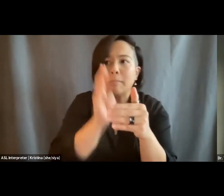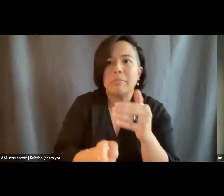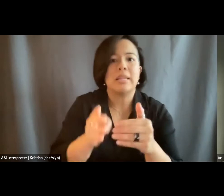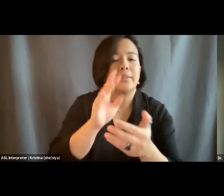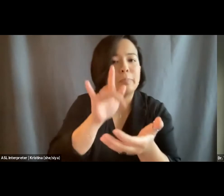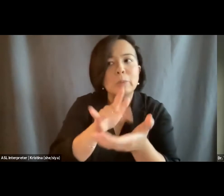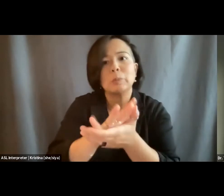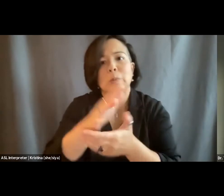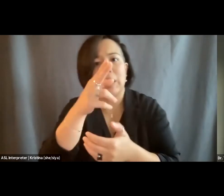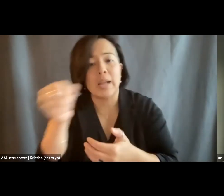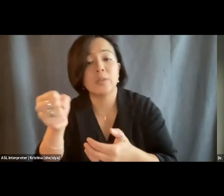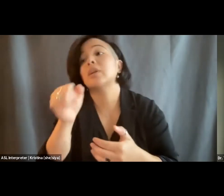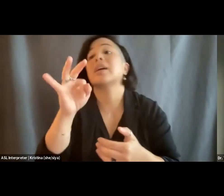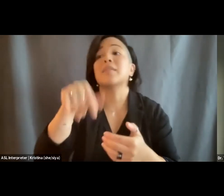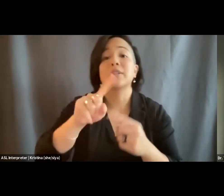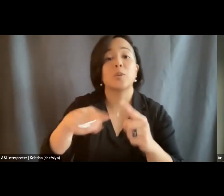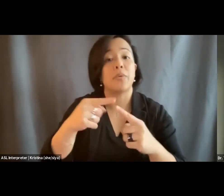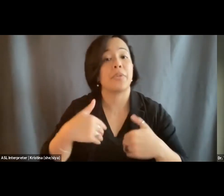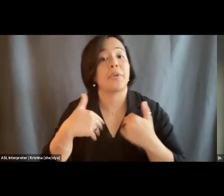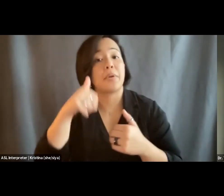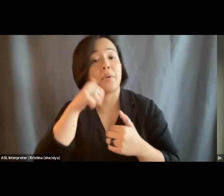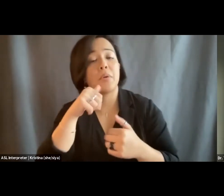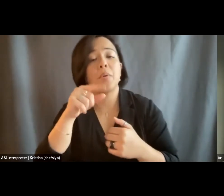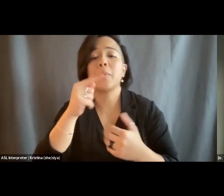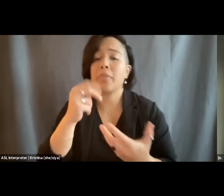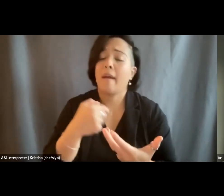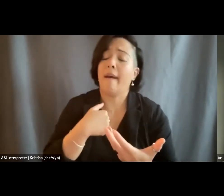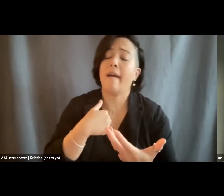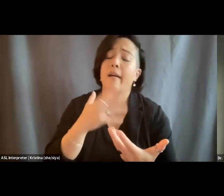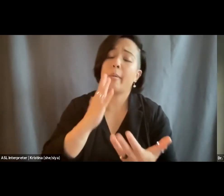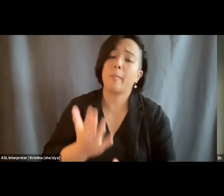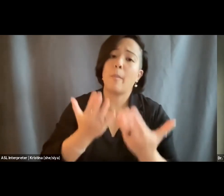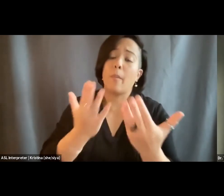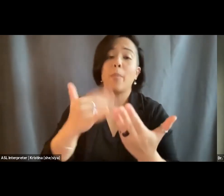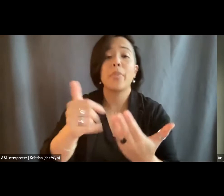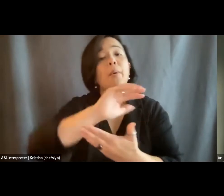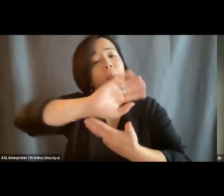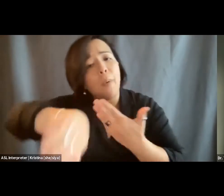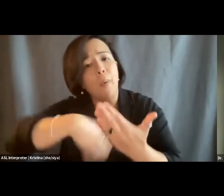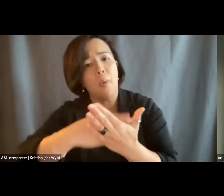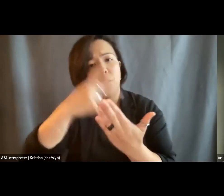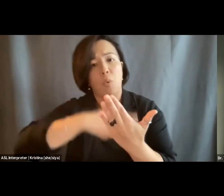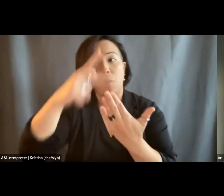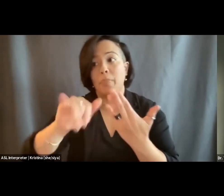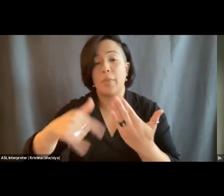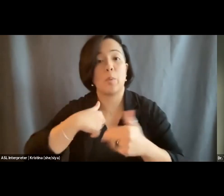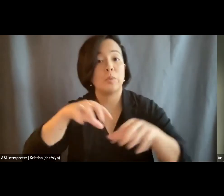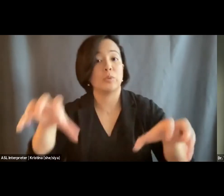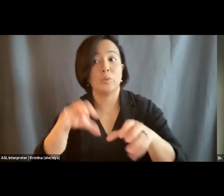If this is about the adolescent girls, then, I would propose that all the programs that we're doing in this regard, must be not just influenced by the perspective of the adolescent girls